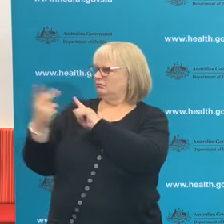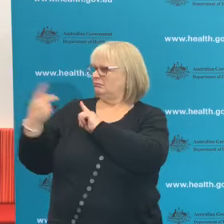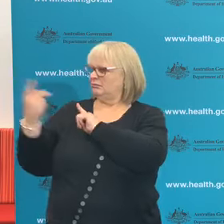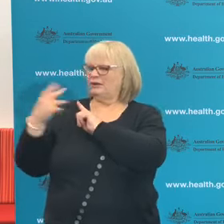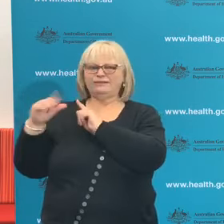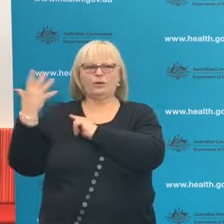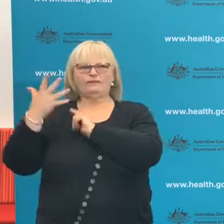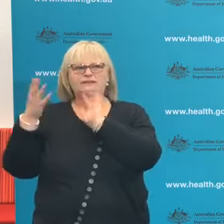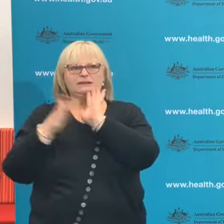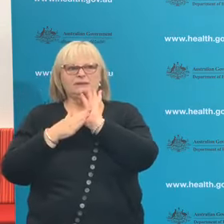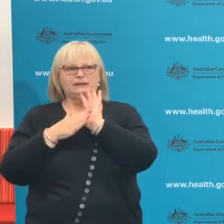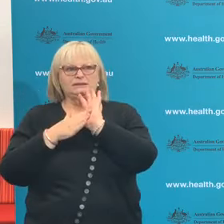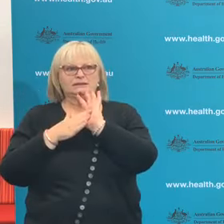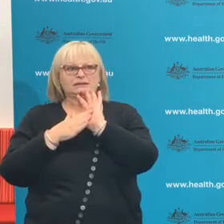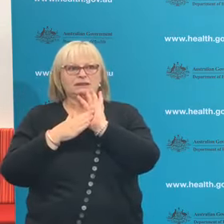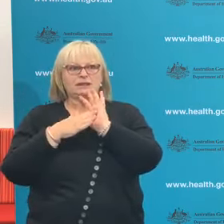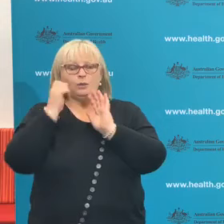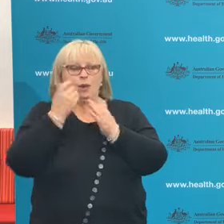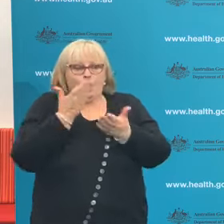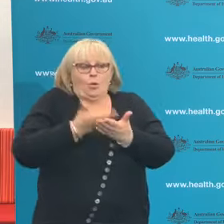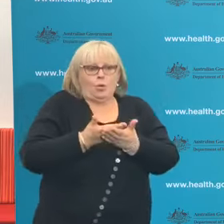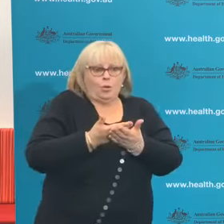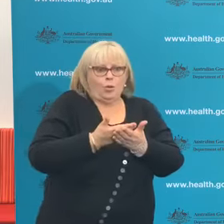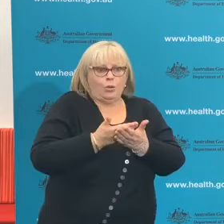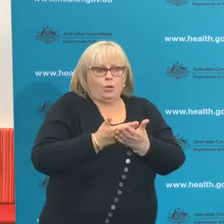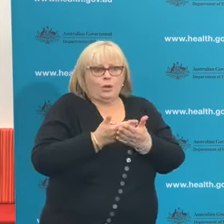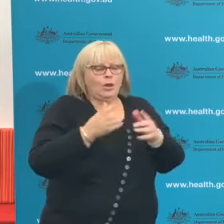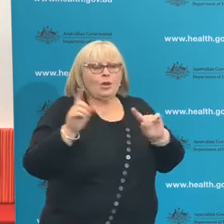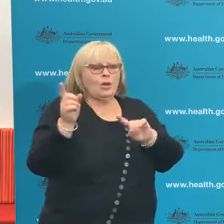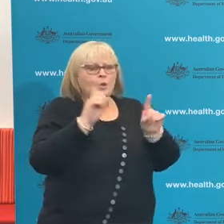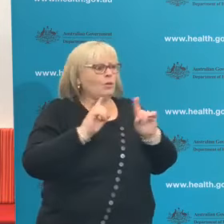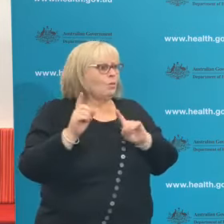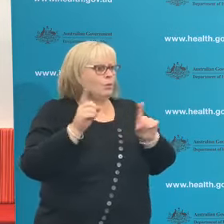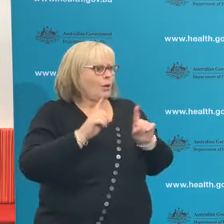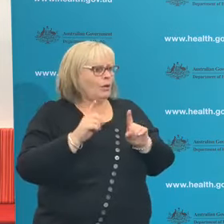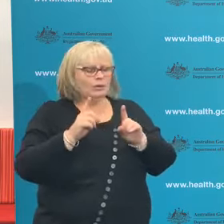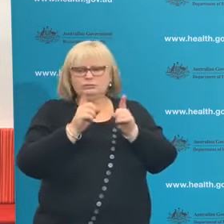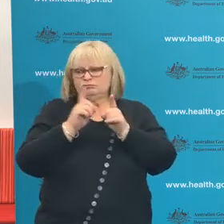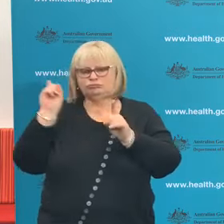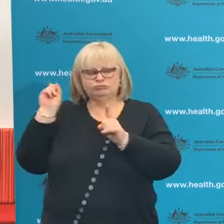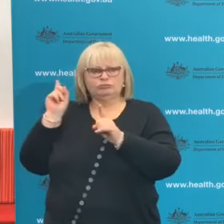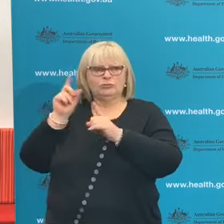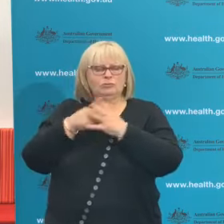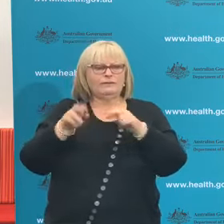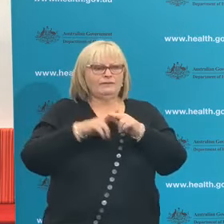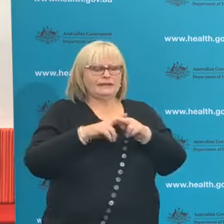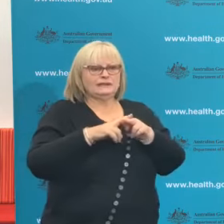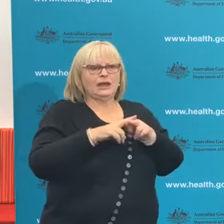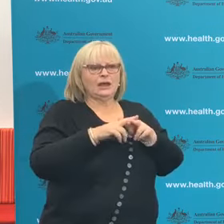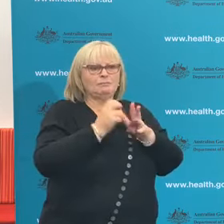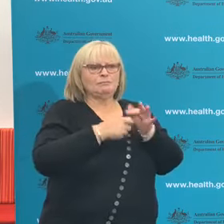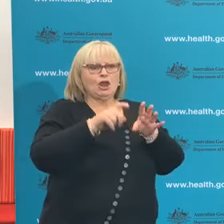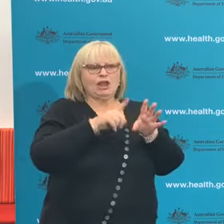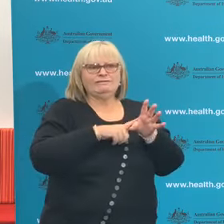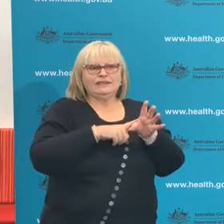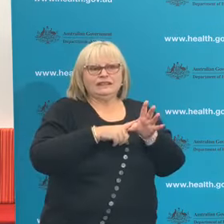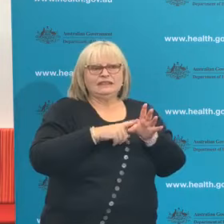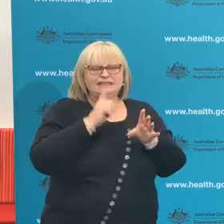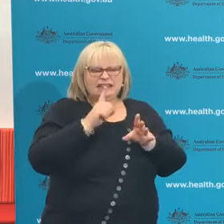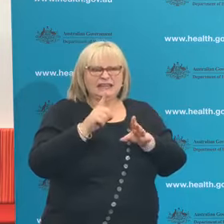And why is it currently the 15 minutes? Is it because as Professor Murphy's talked a lot about, it takes about 15 minutes to catch Coronavirus?